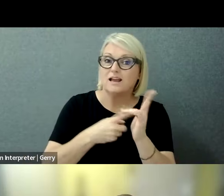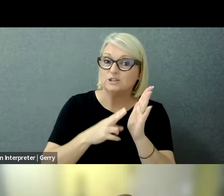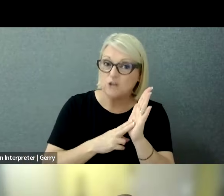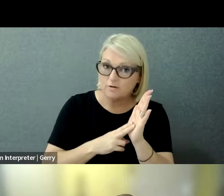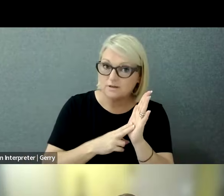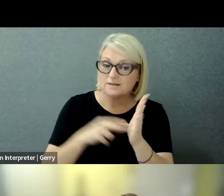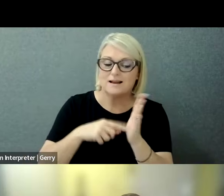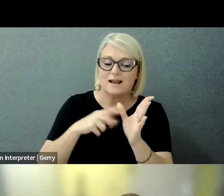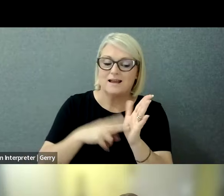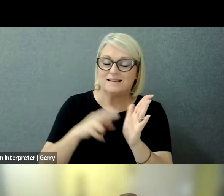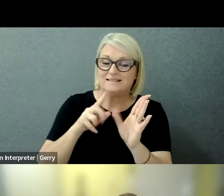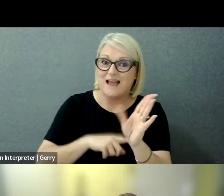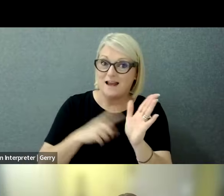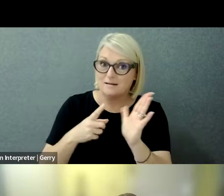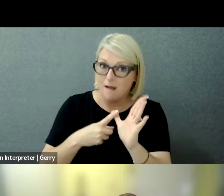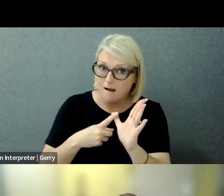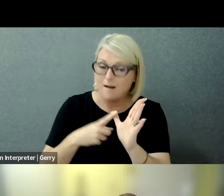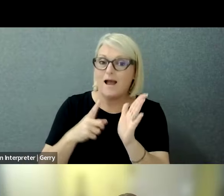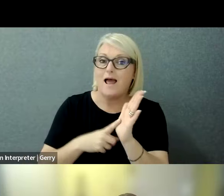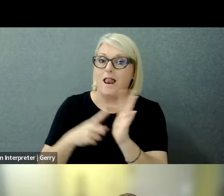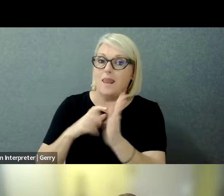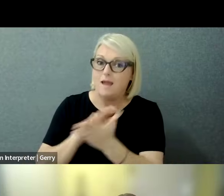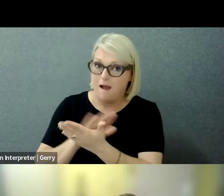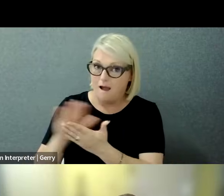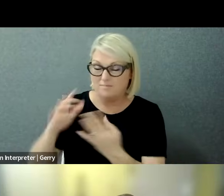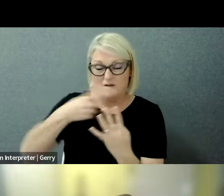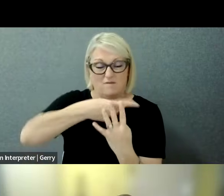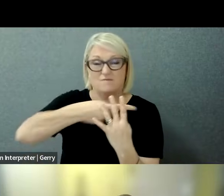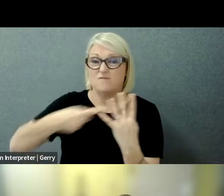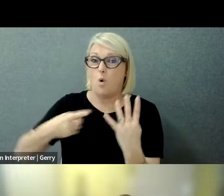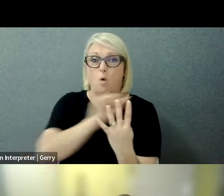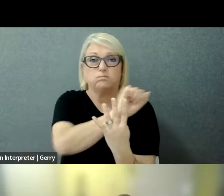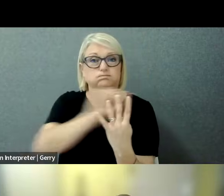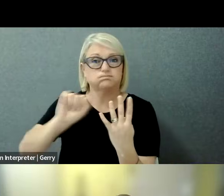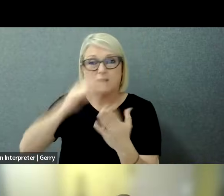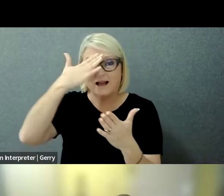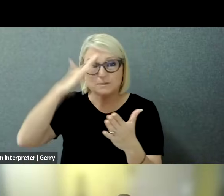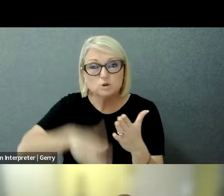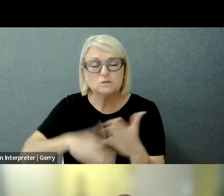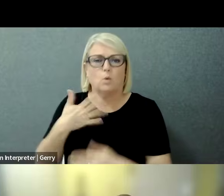for sharing your insights and your expertise. It's been a really wonderful conversation. The